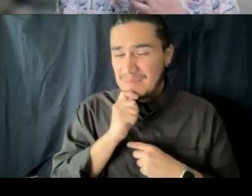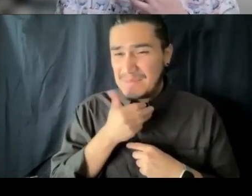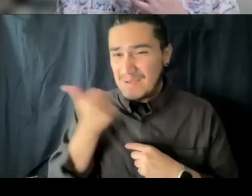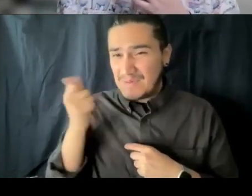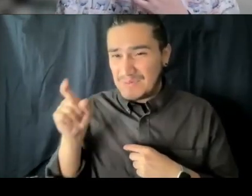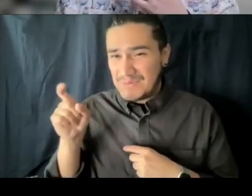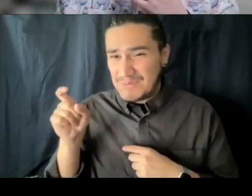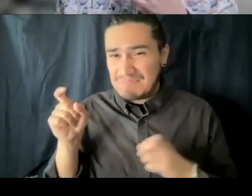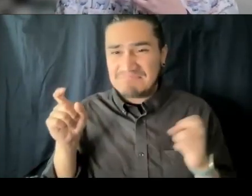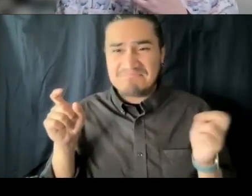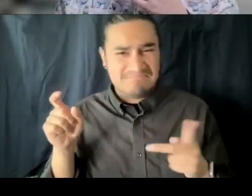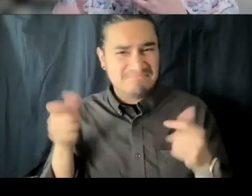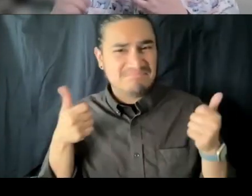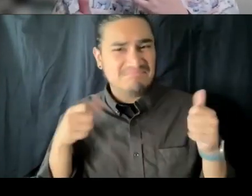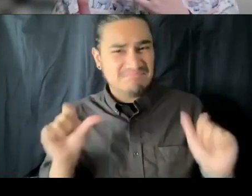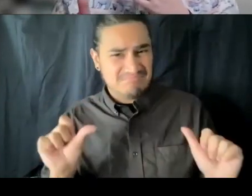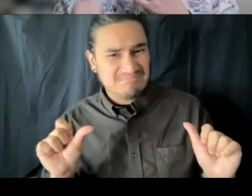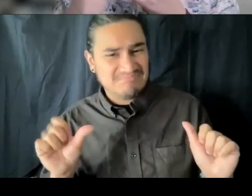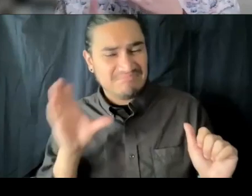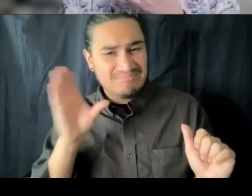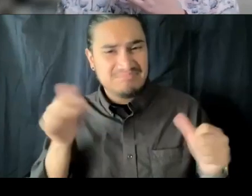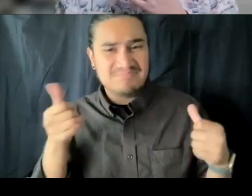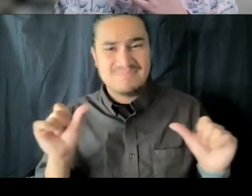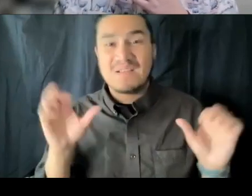Okay, I'm gonna try. Great.